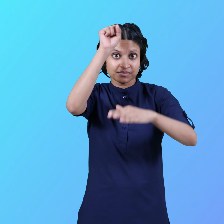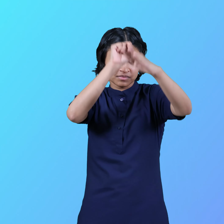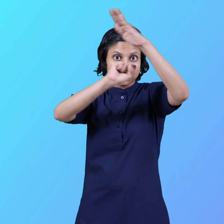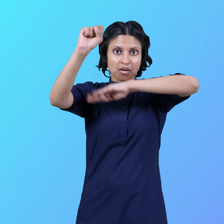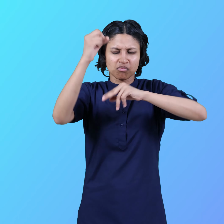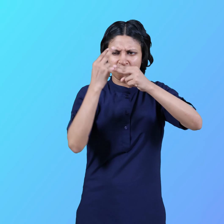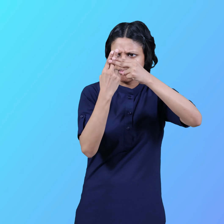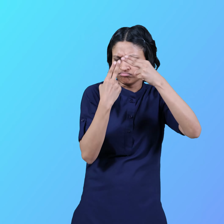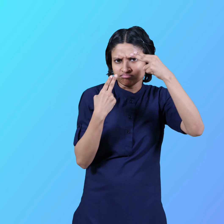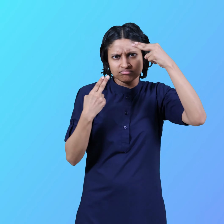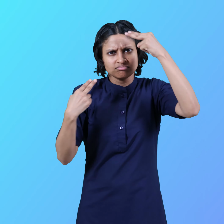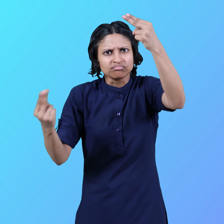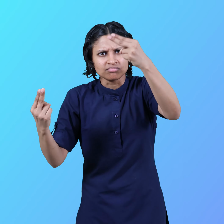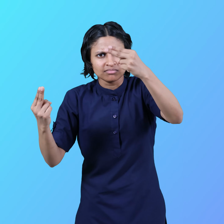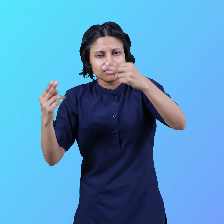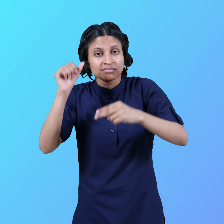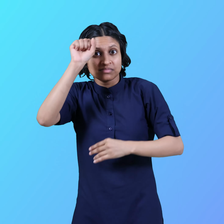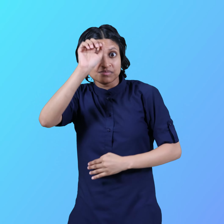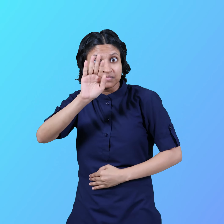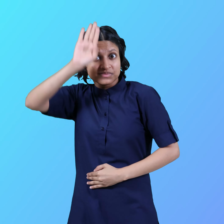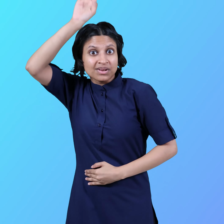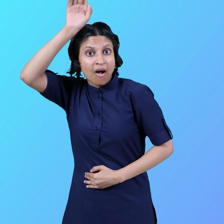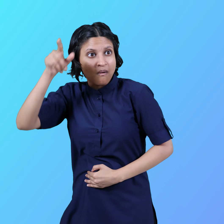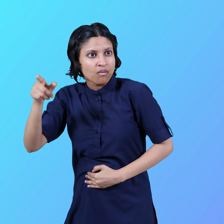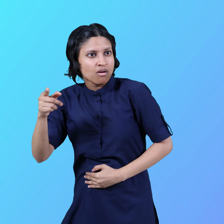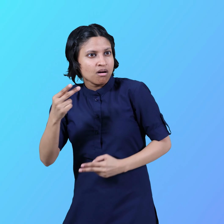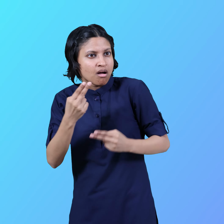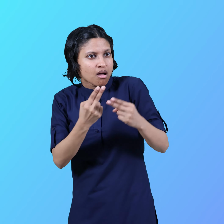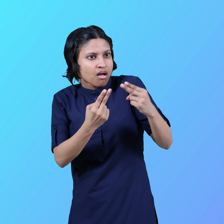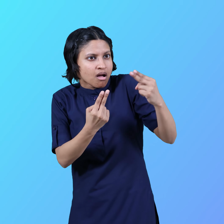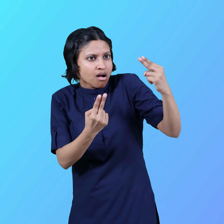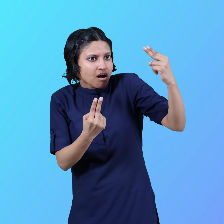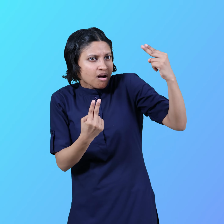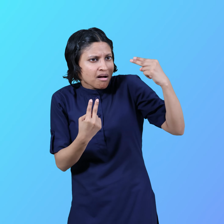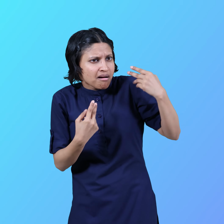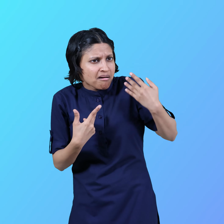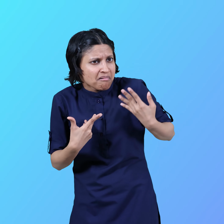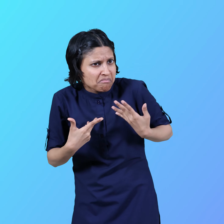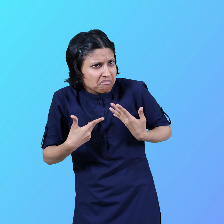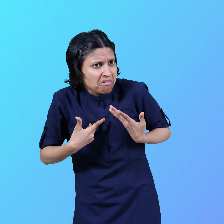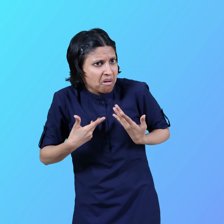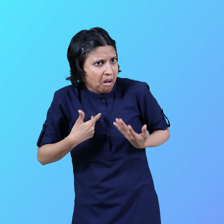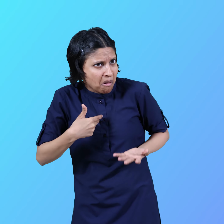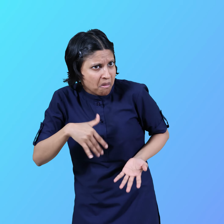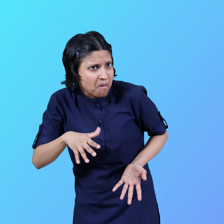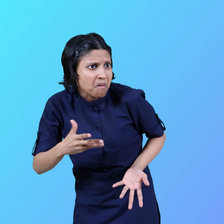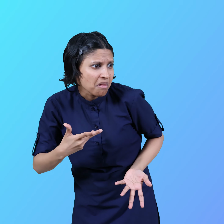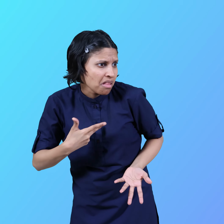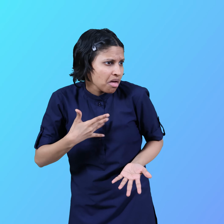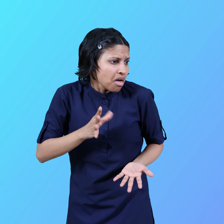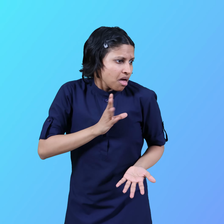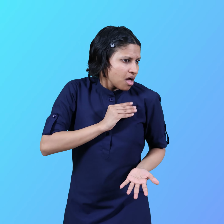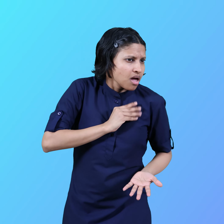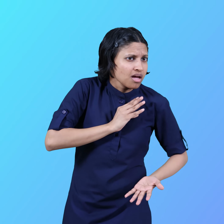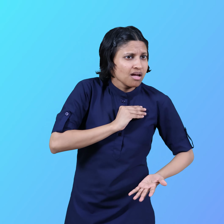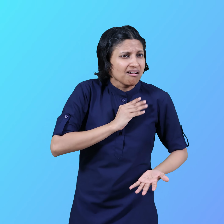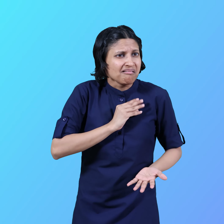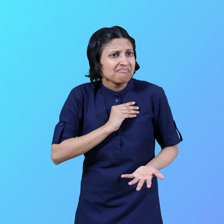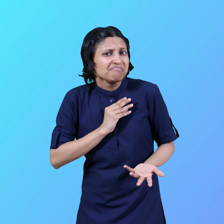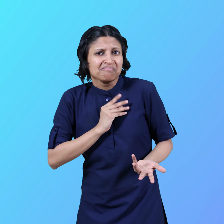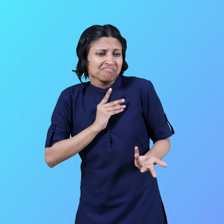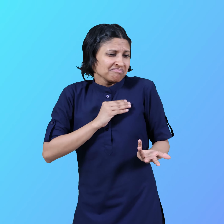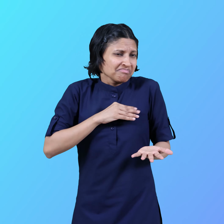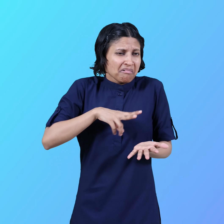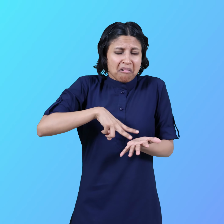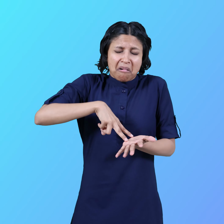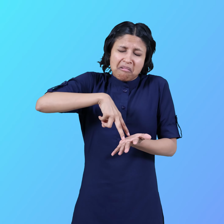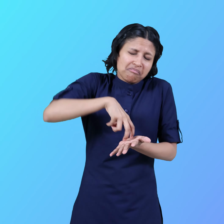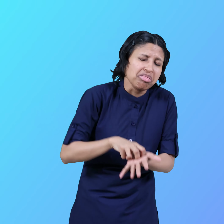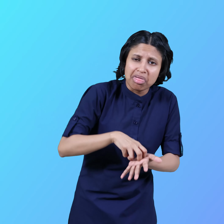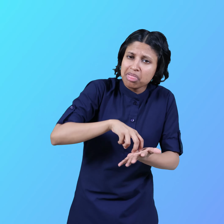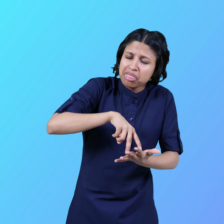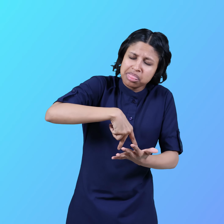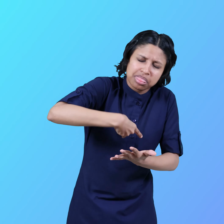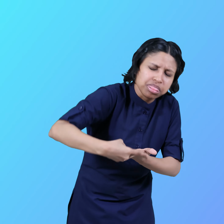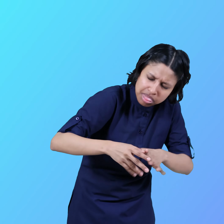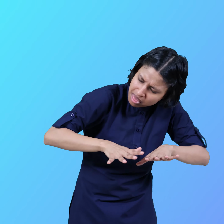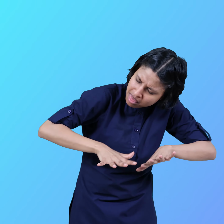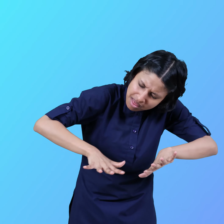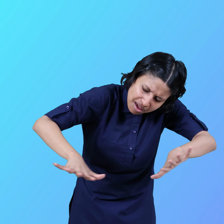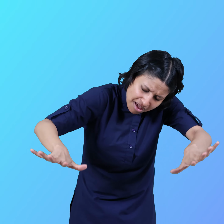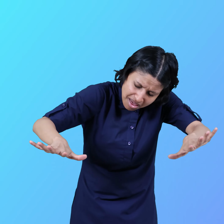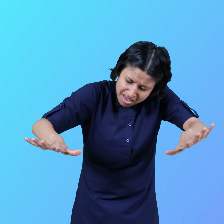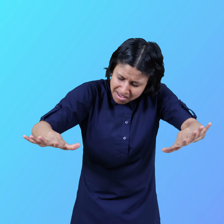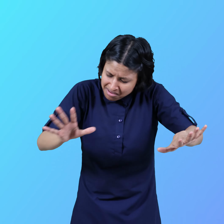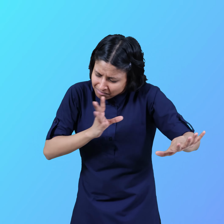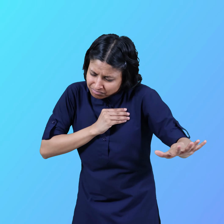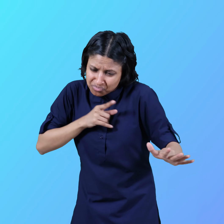Saul quickly fell to the ground and lay stretched out there. Saul was afraid because of what Samuel said.